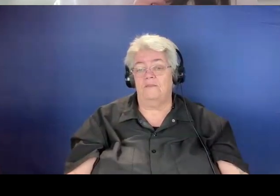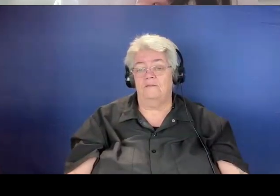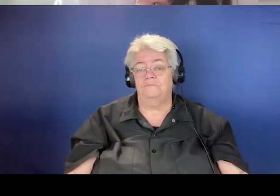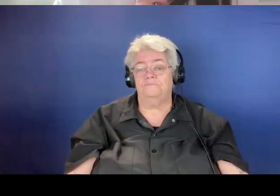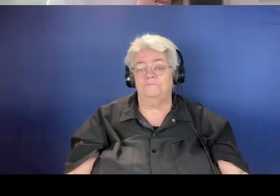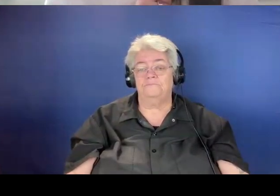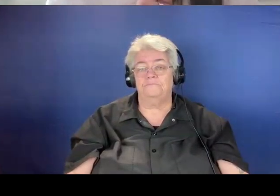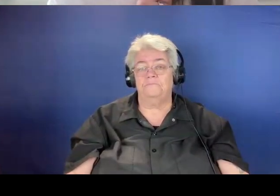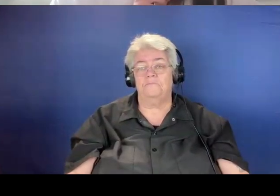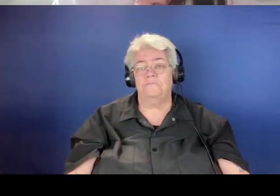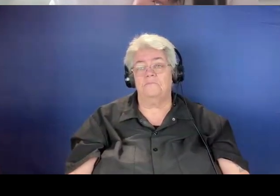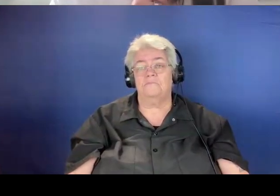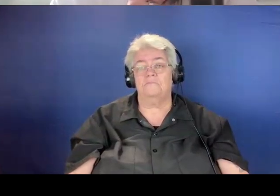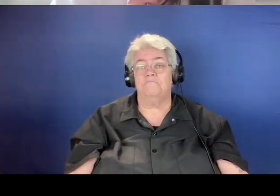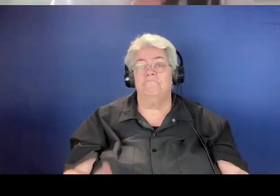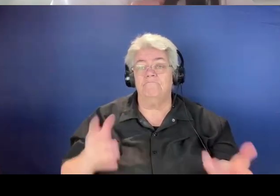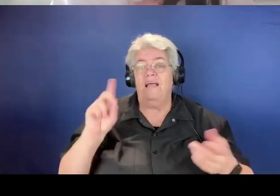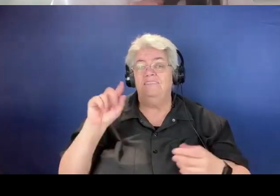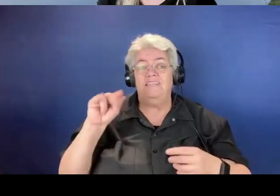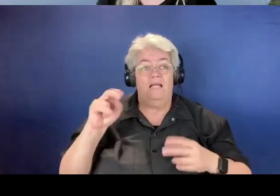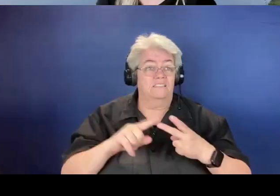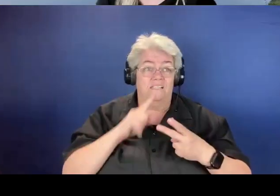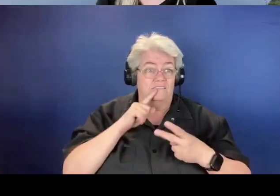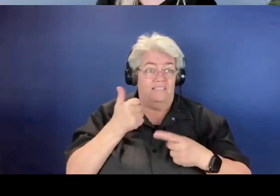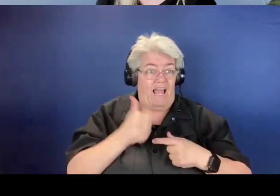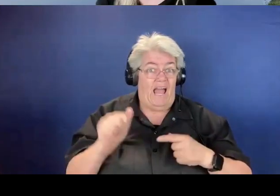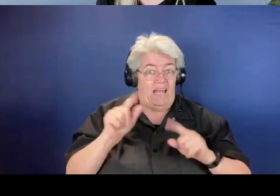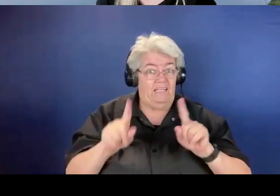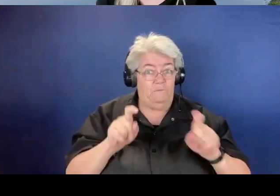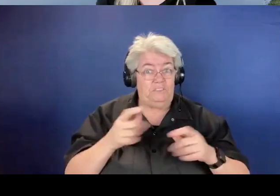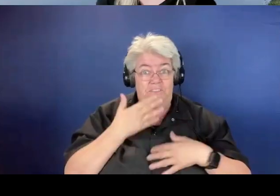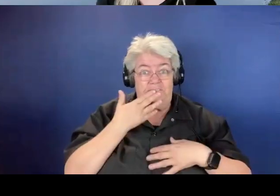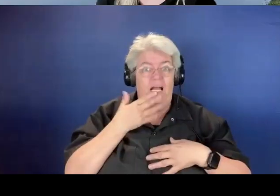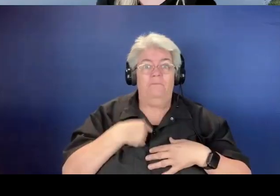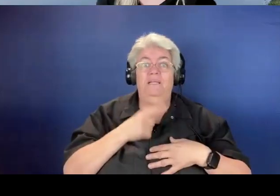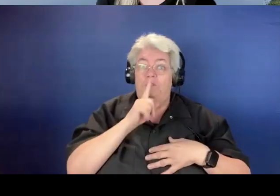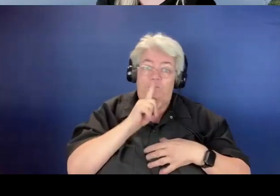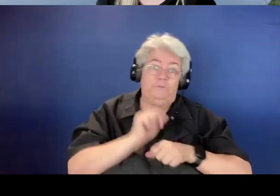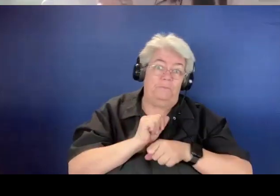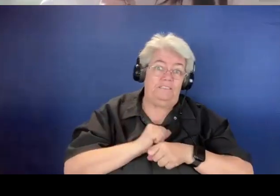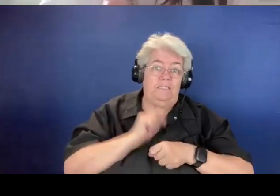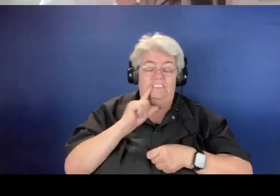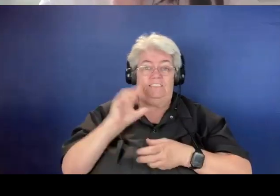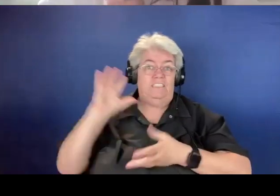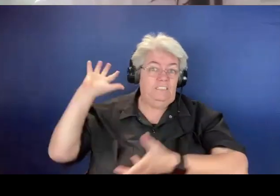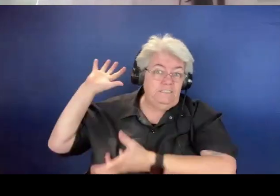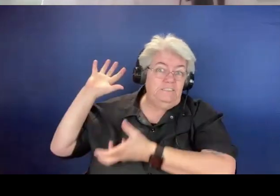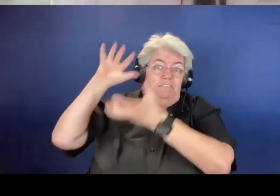if we have any. That was a lot of information in a very quick time frame.